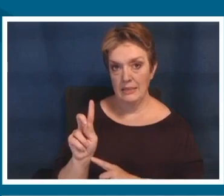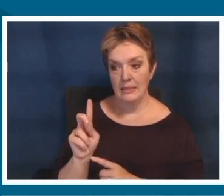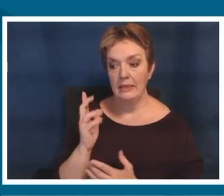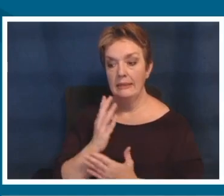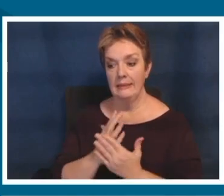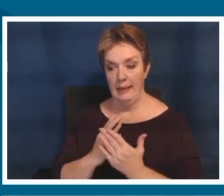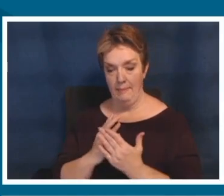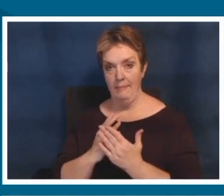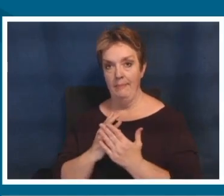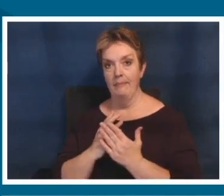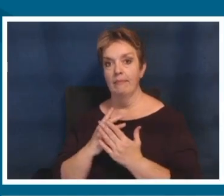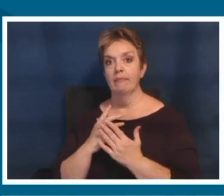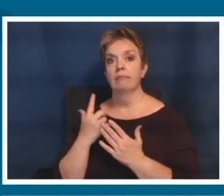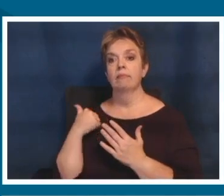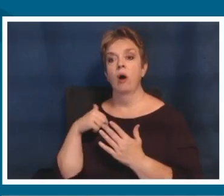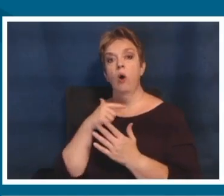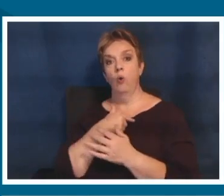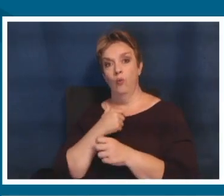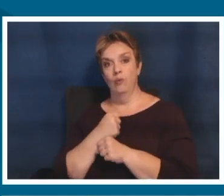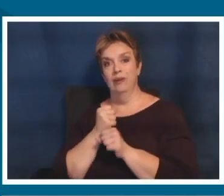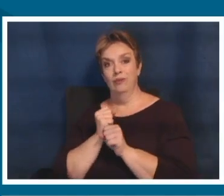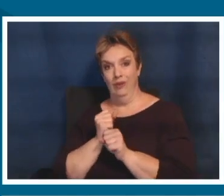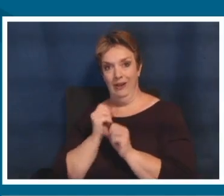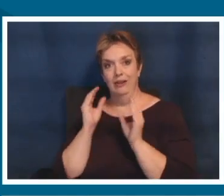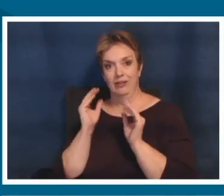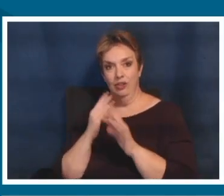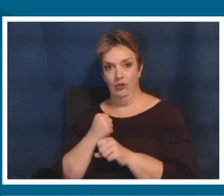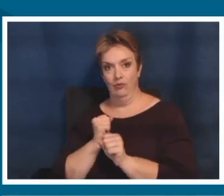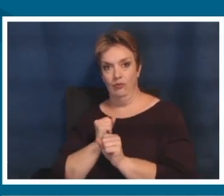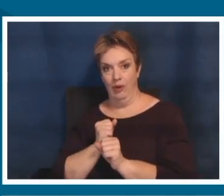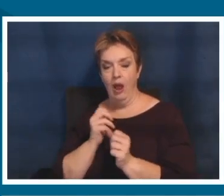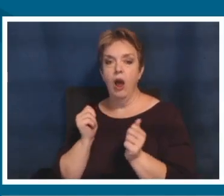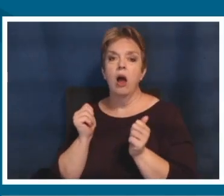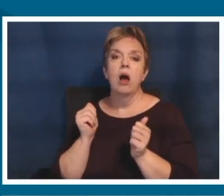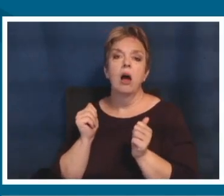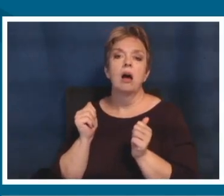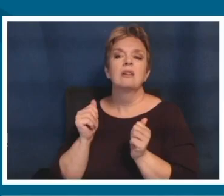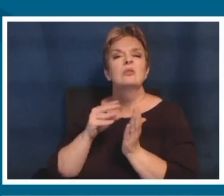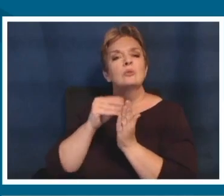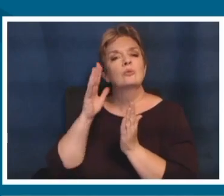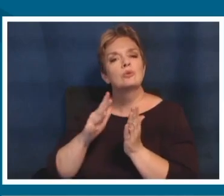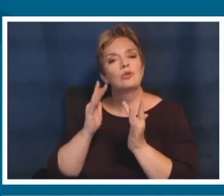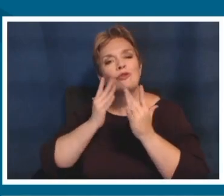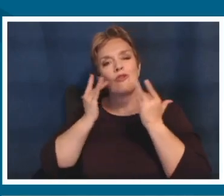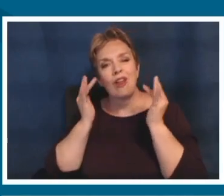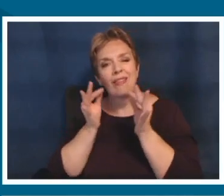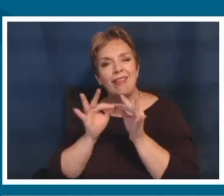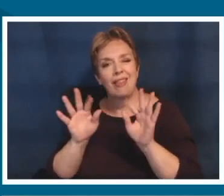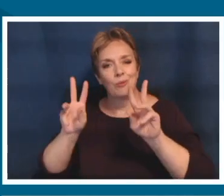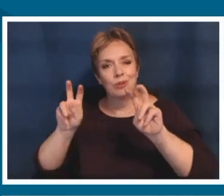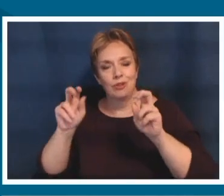student-friendly language with excerpts from primary sources so for example